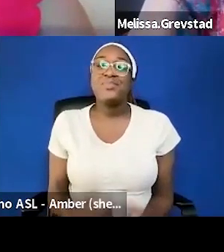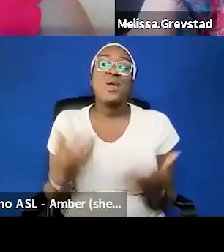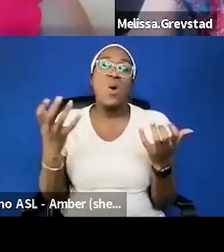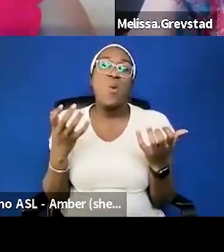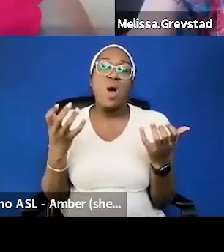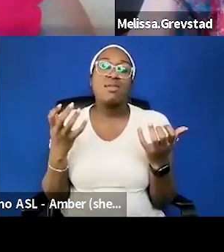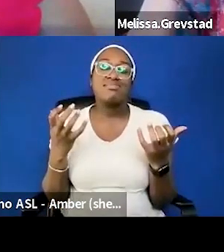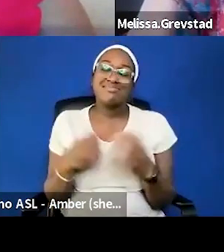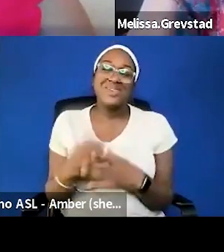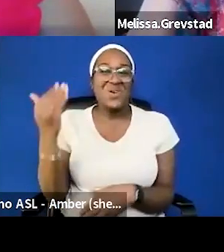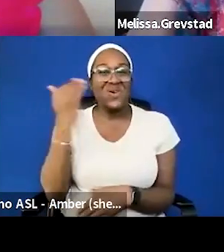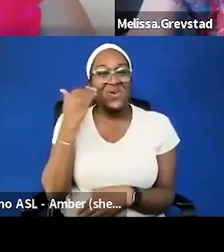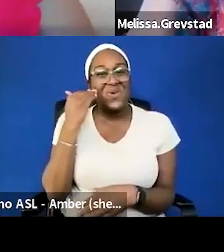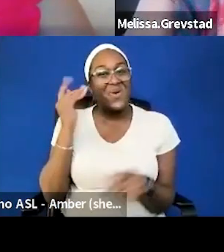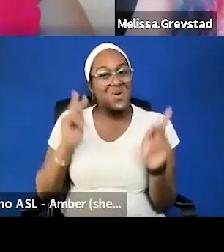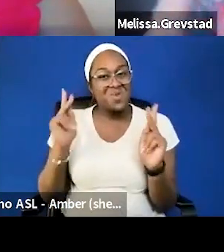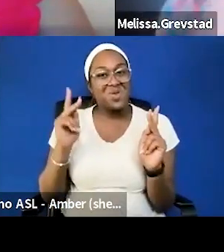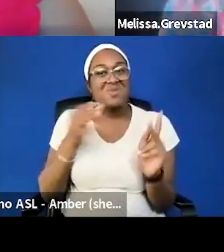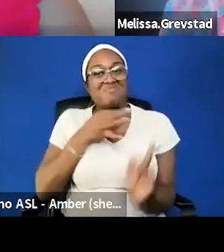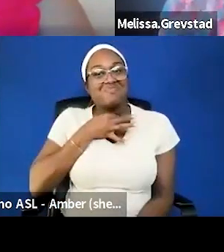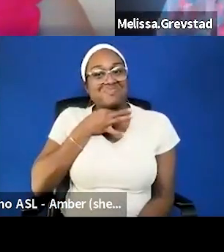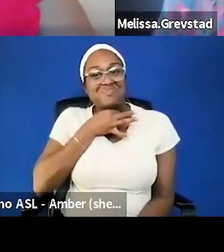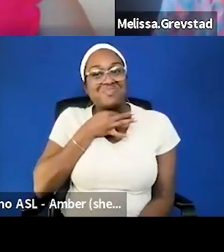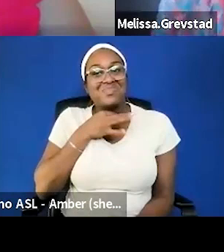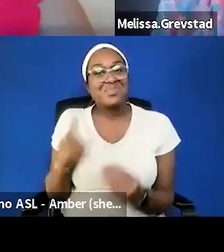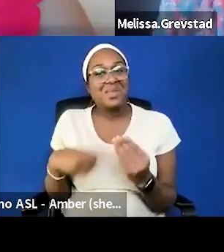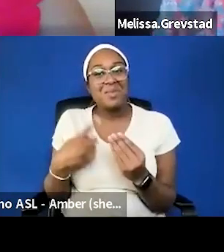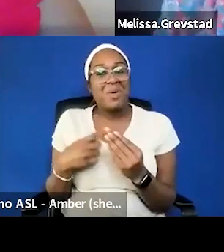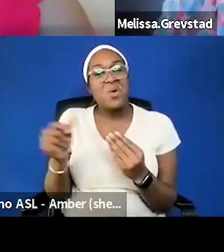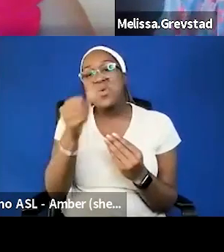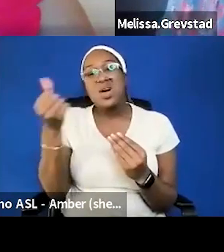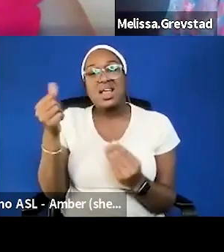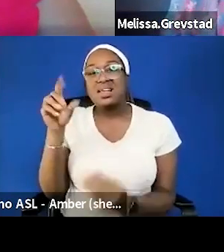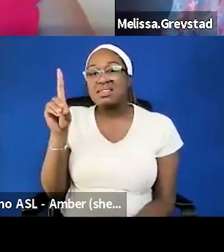I know that our folks have curiosity about what else Dove is doing to it